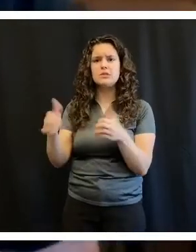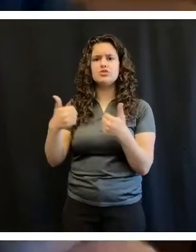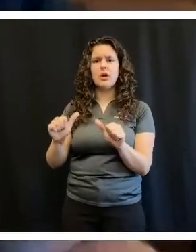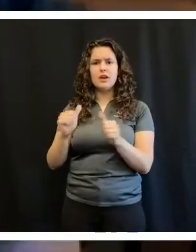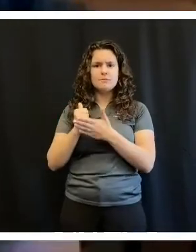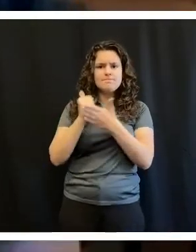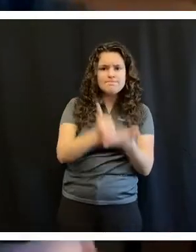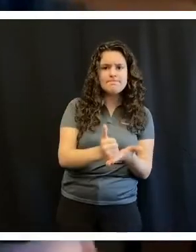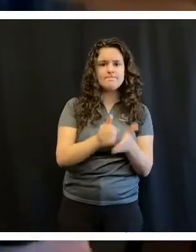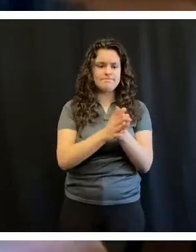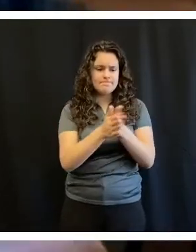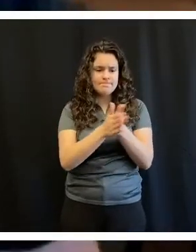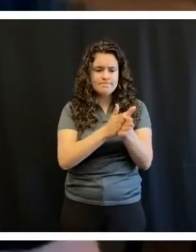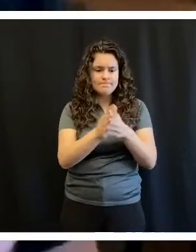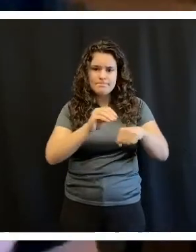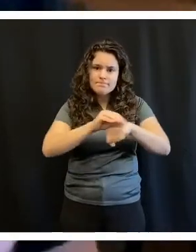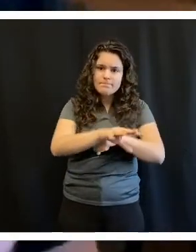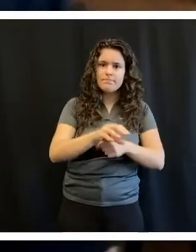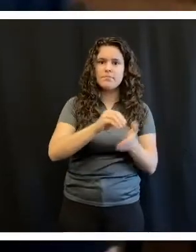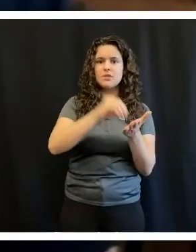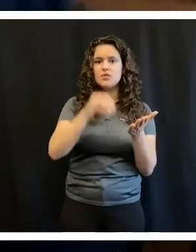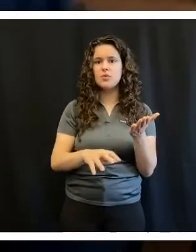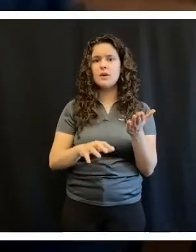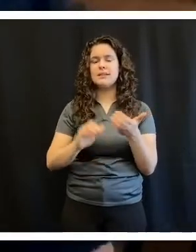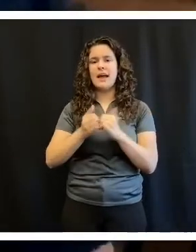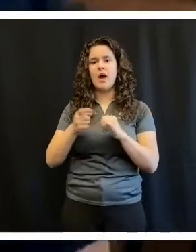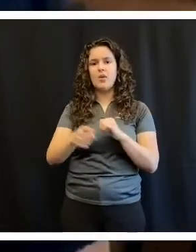and try to continue to engage the kids online the way